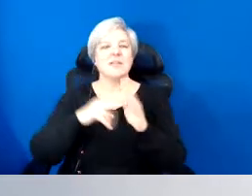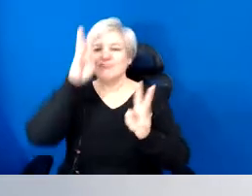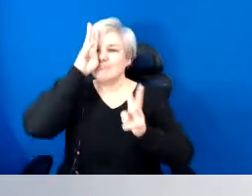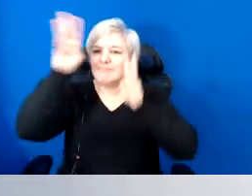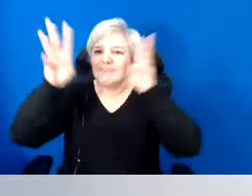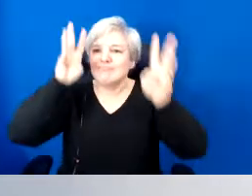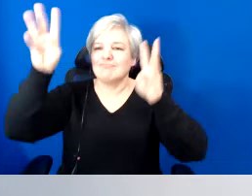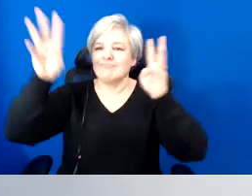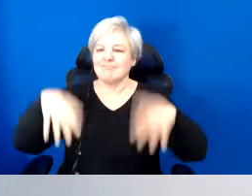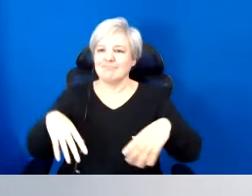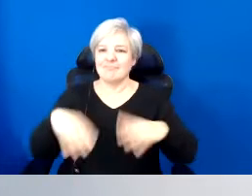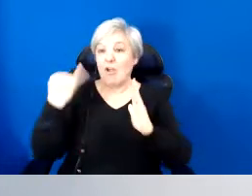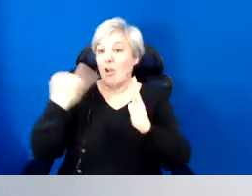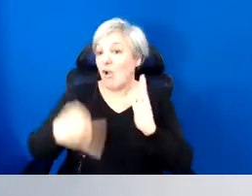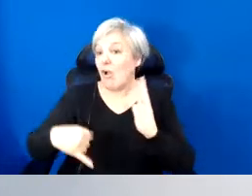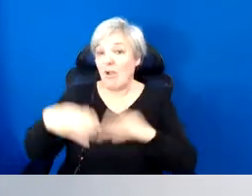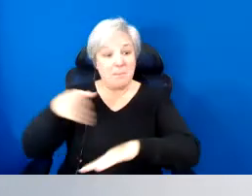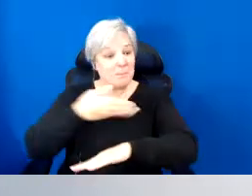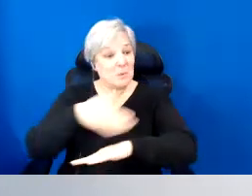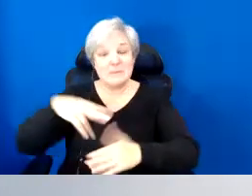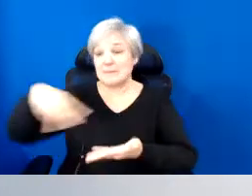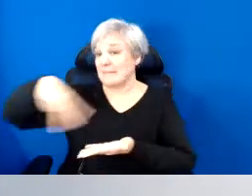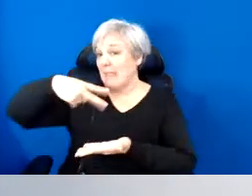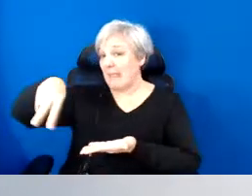through art or music, dance or baking.